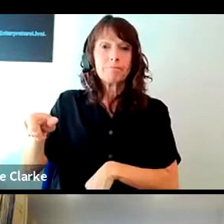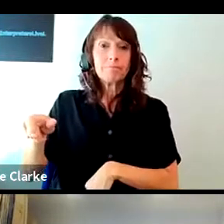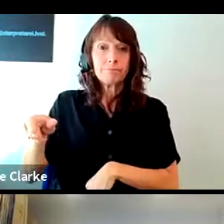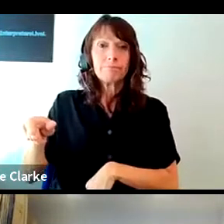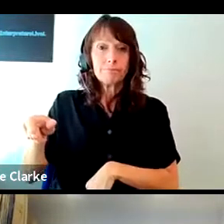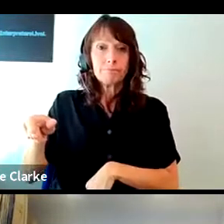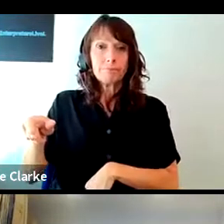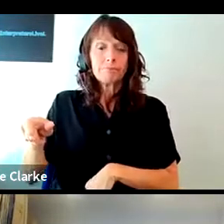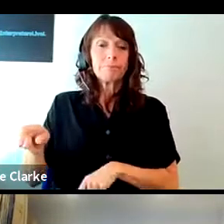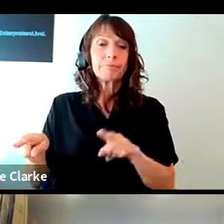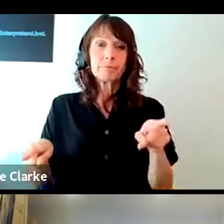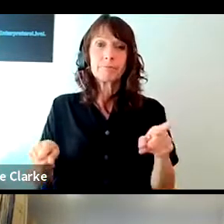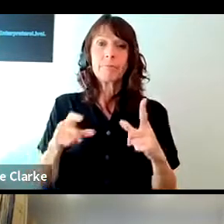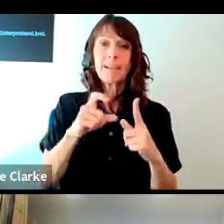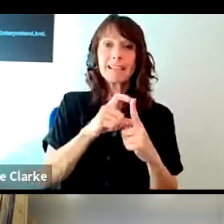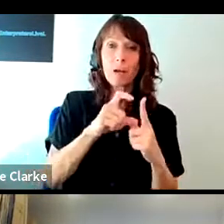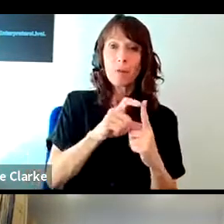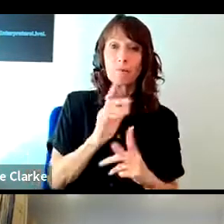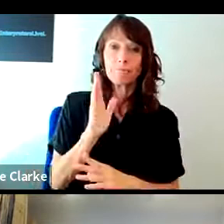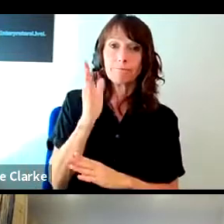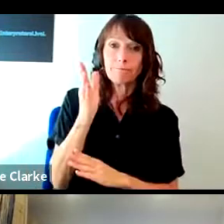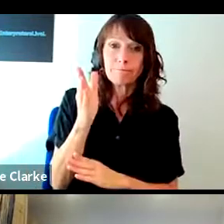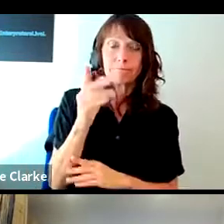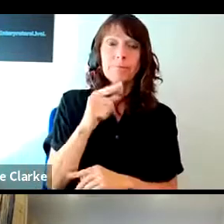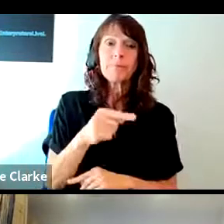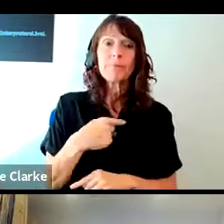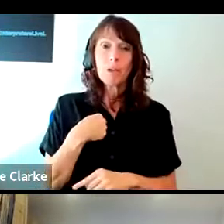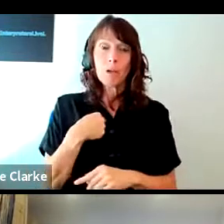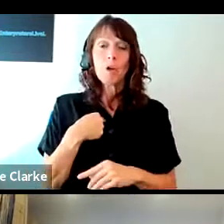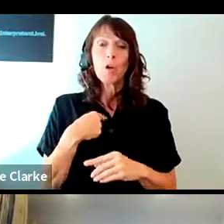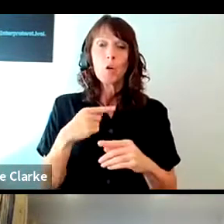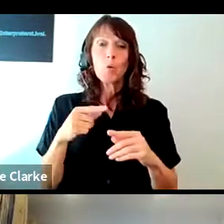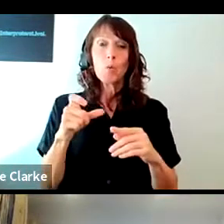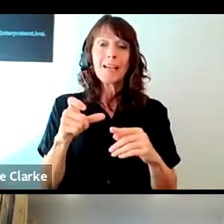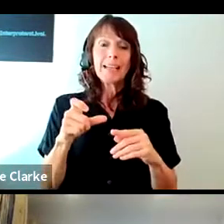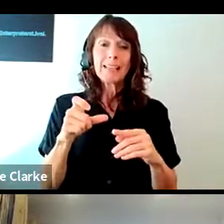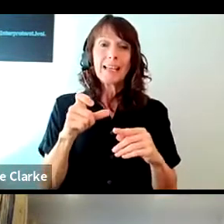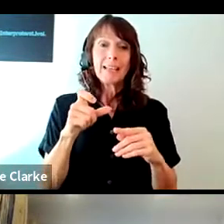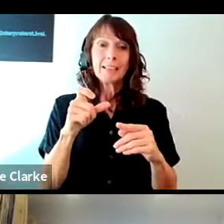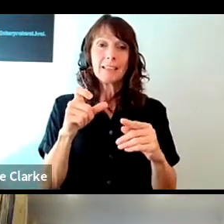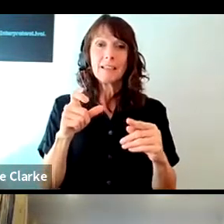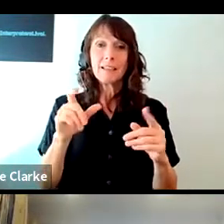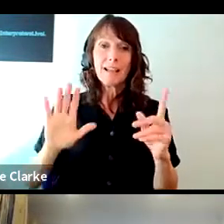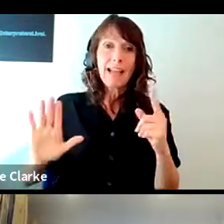Yeah. We found that when we did the curb cuts everybody started using them,